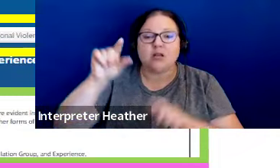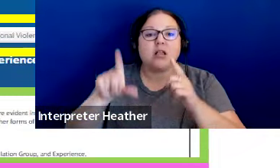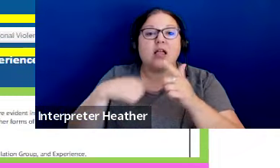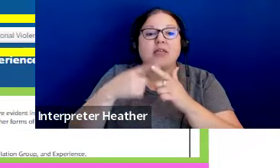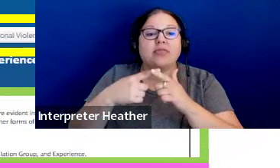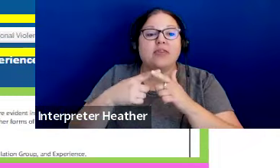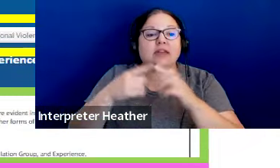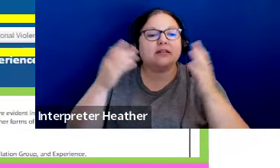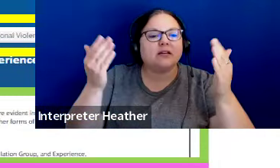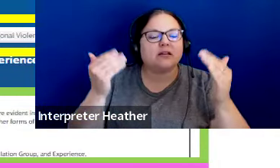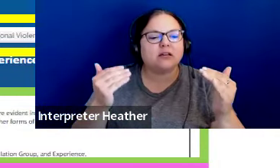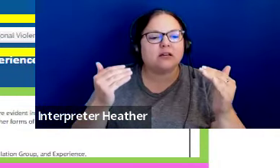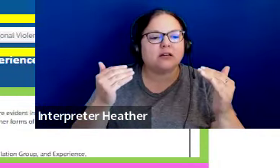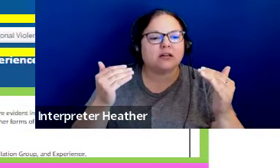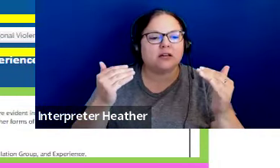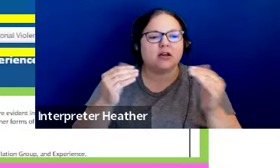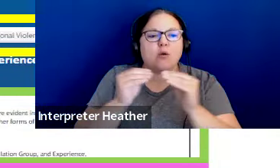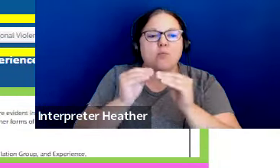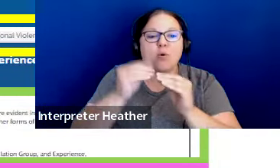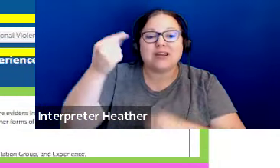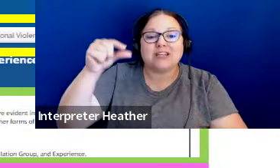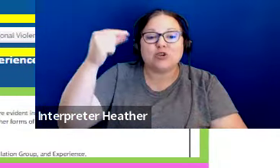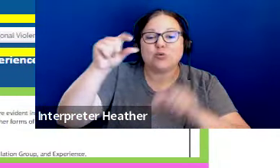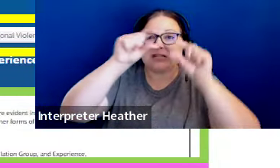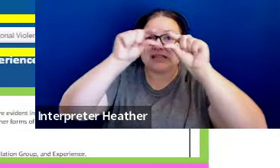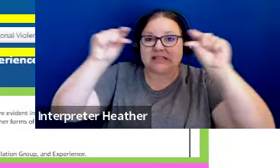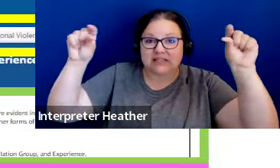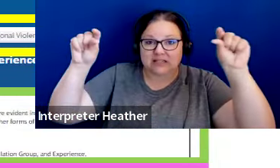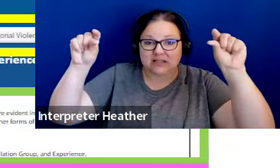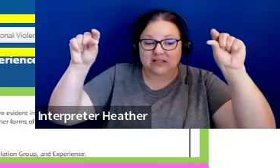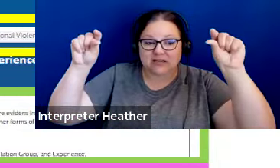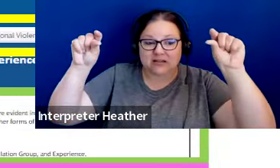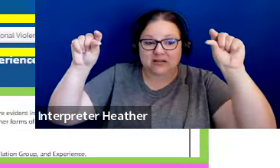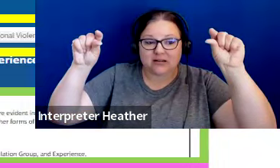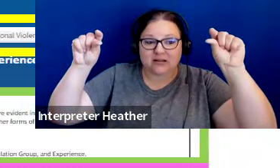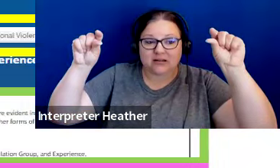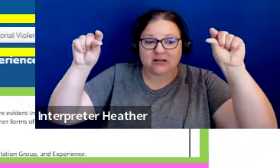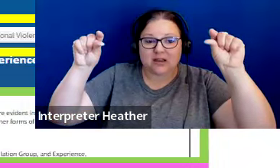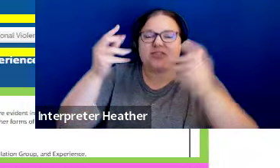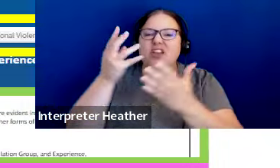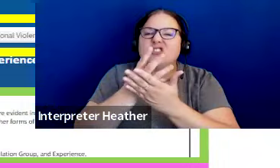of the dashboard and Health Equity in green. There is a set of filters and tools that can